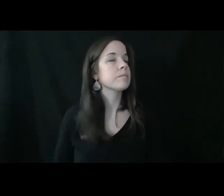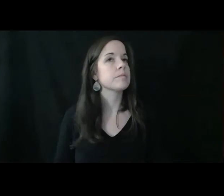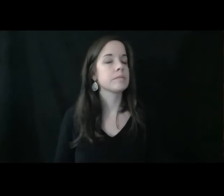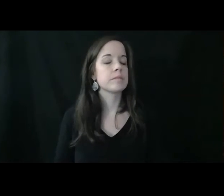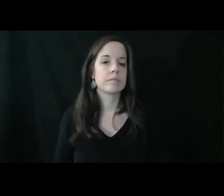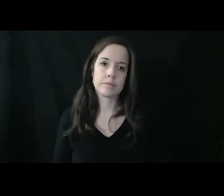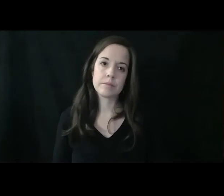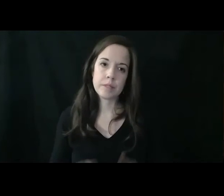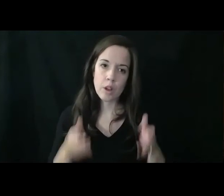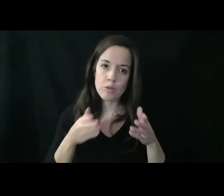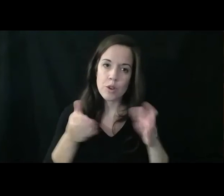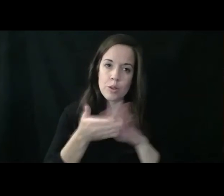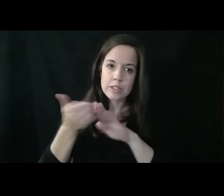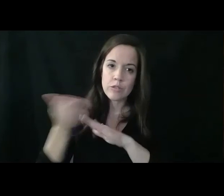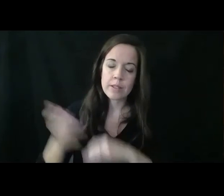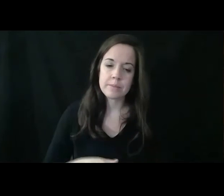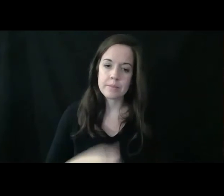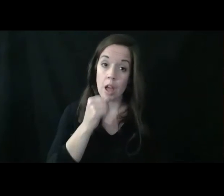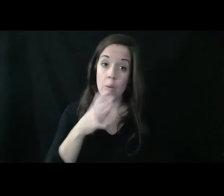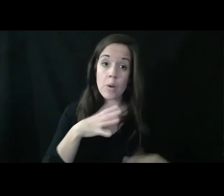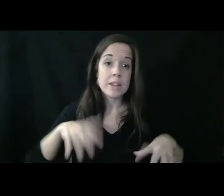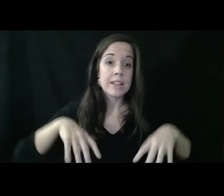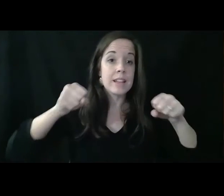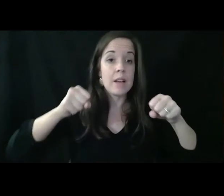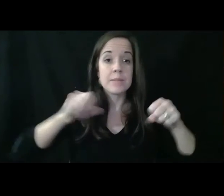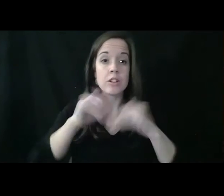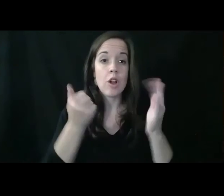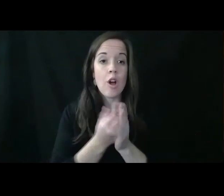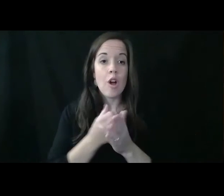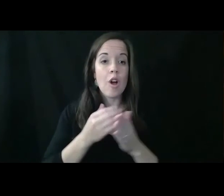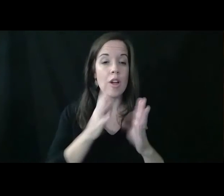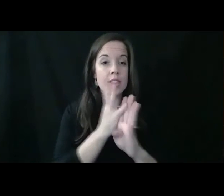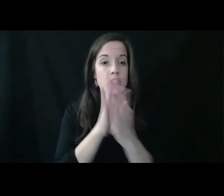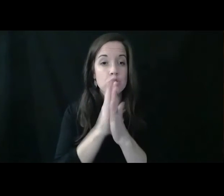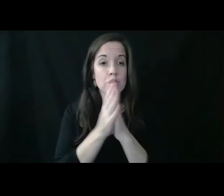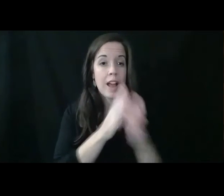A woman has commandeered all the traffic cones. No one knows where to drive, how to maneuver